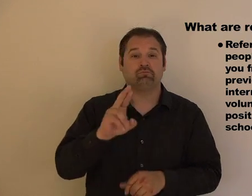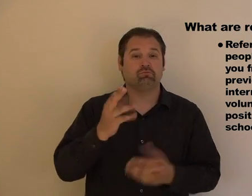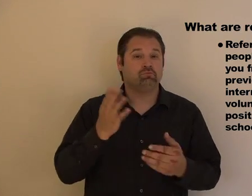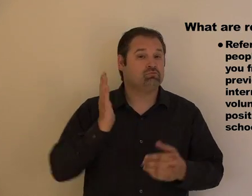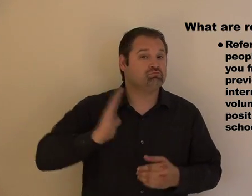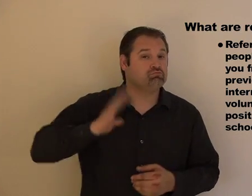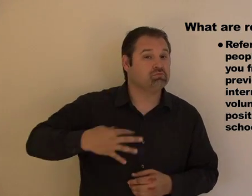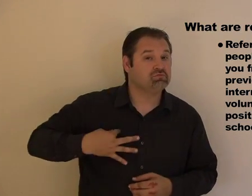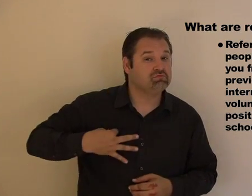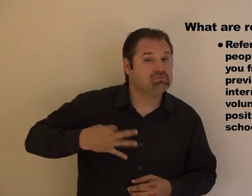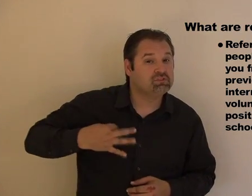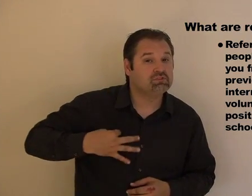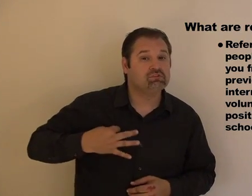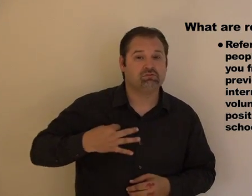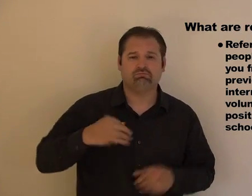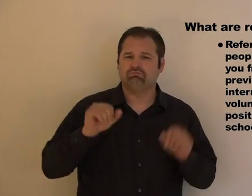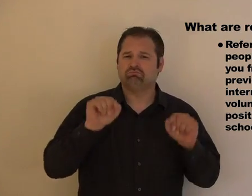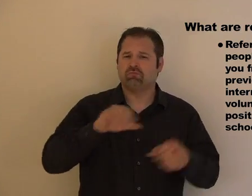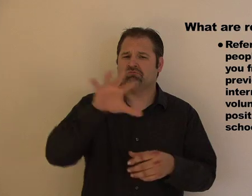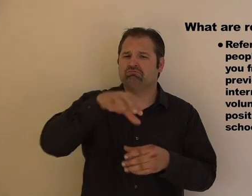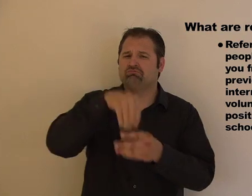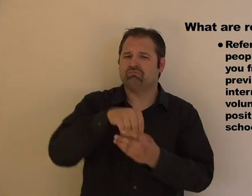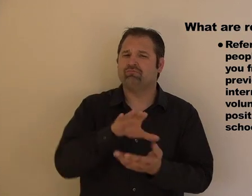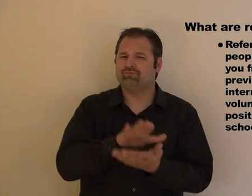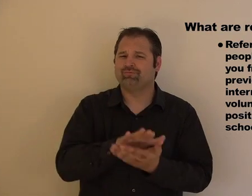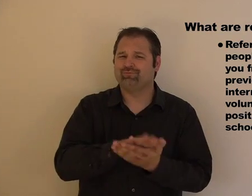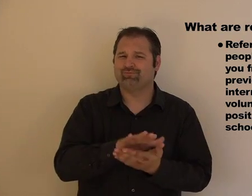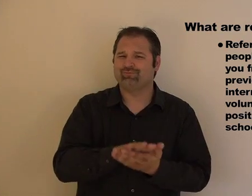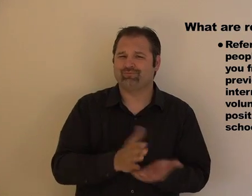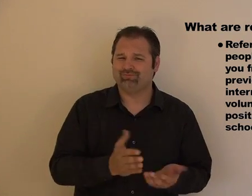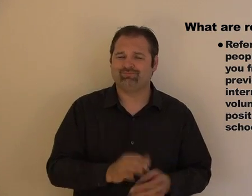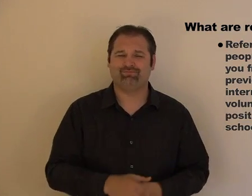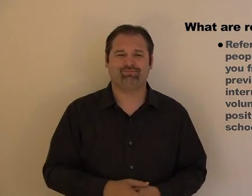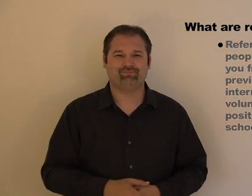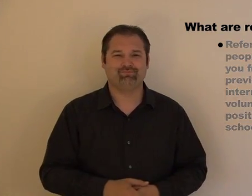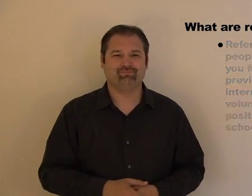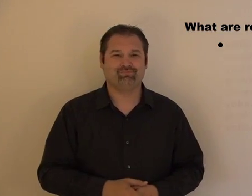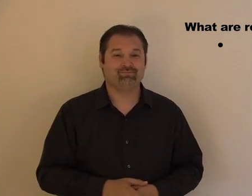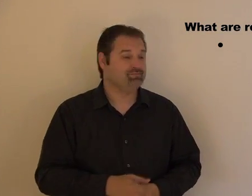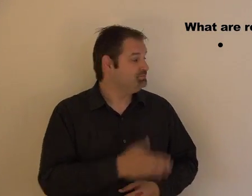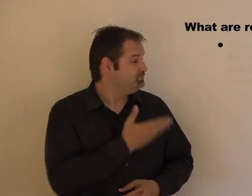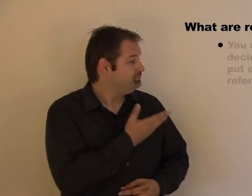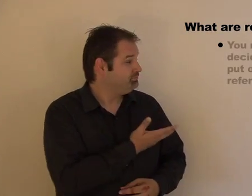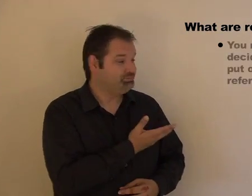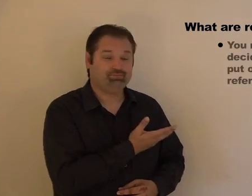You need to decide whom to put on your reference list.